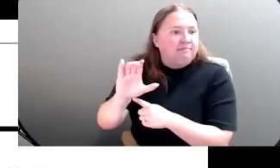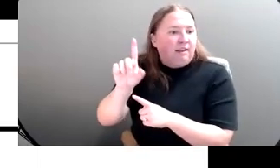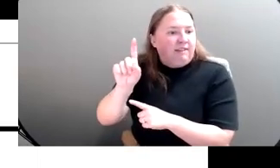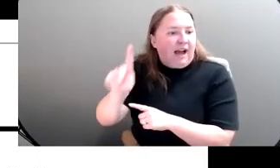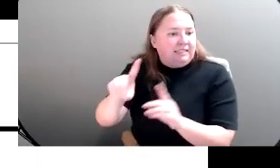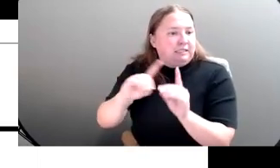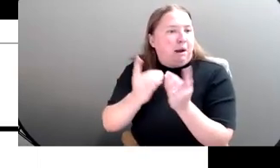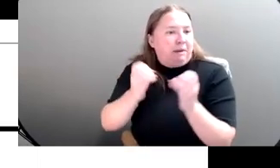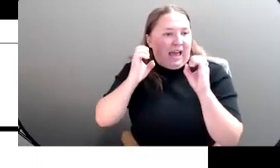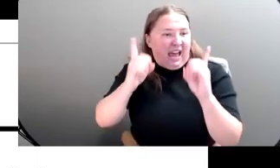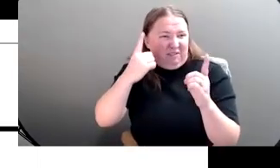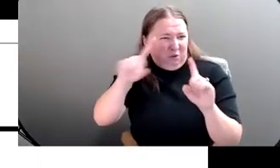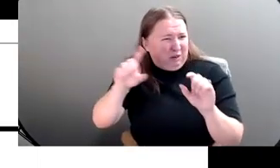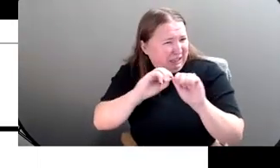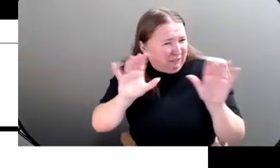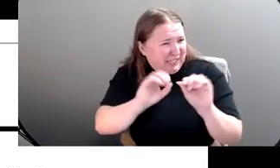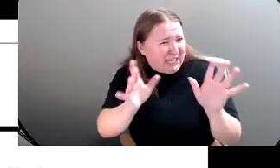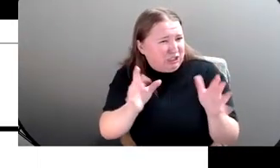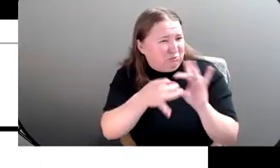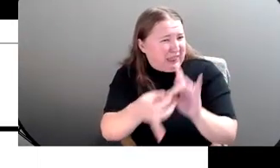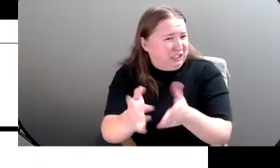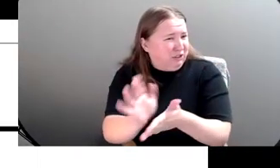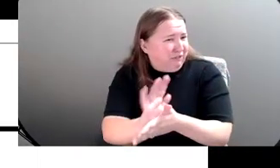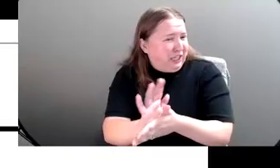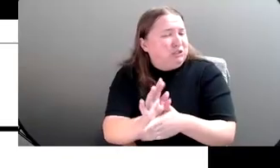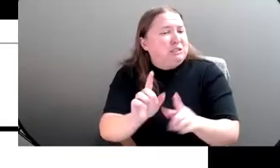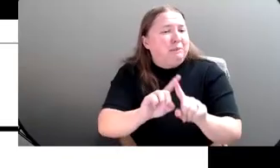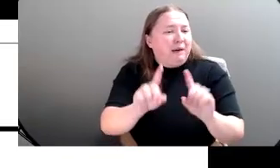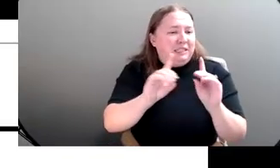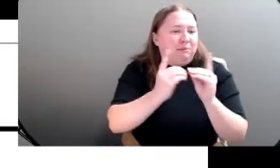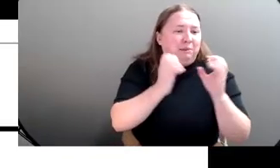of Ed for clarification, but they don't want to get too specific